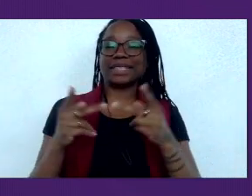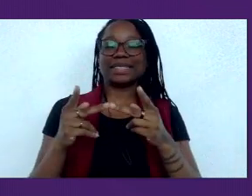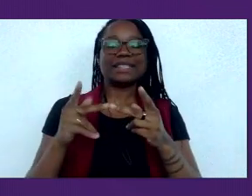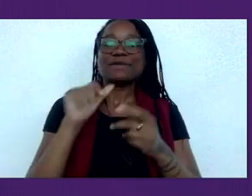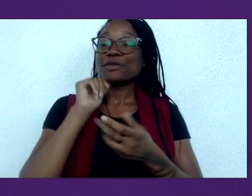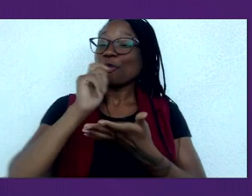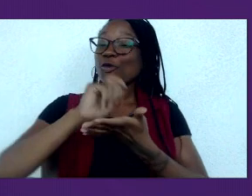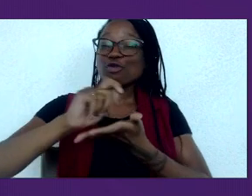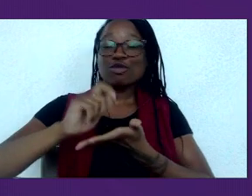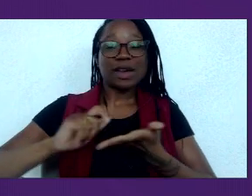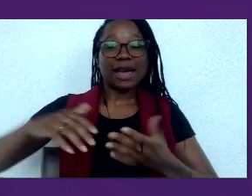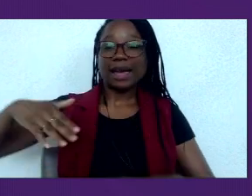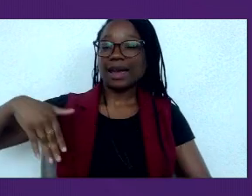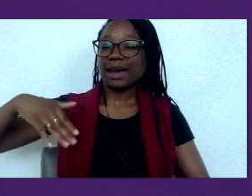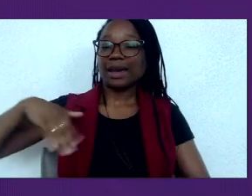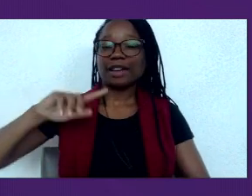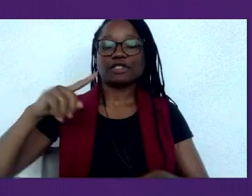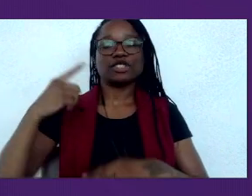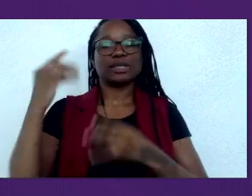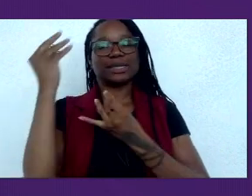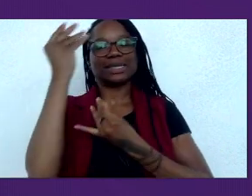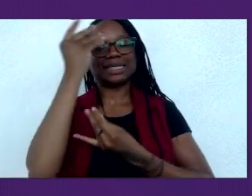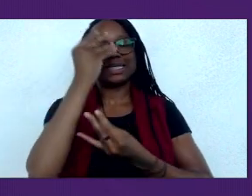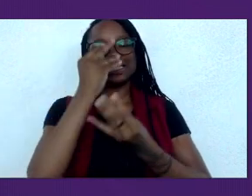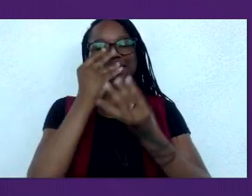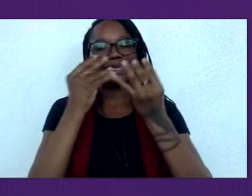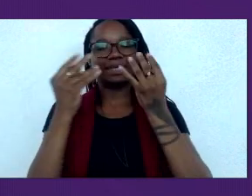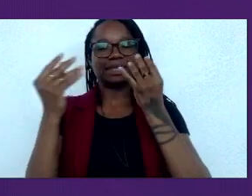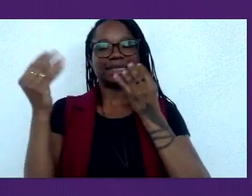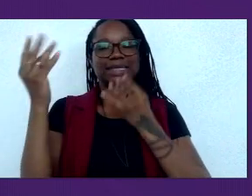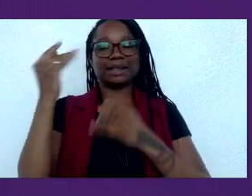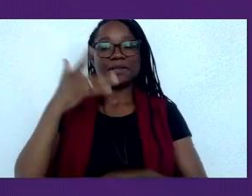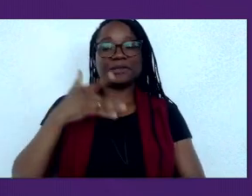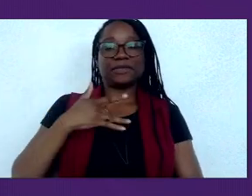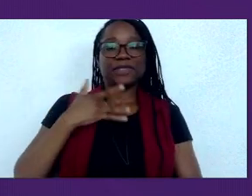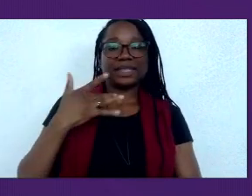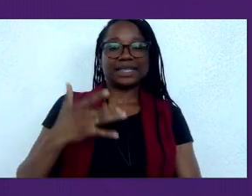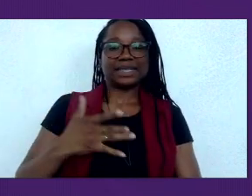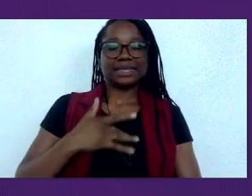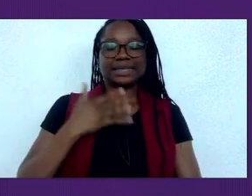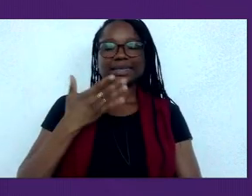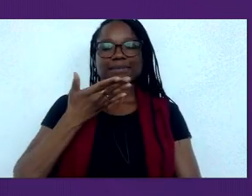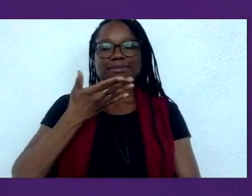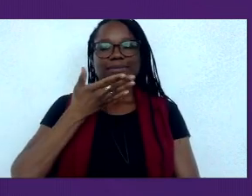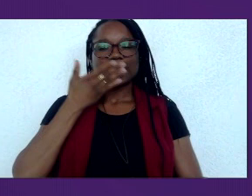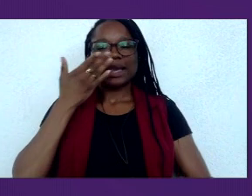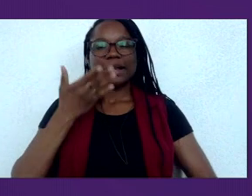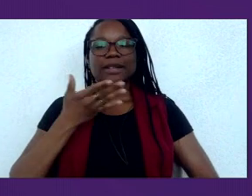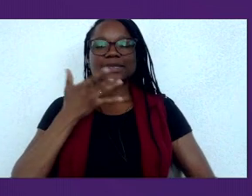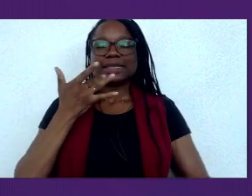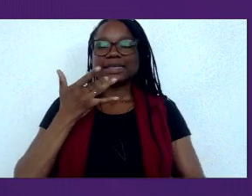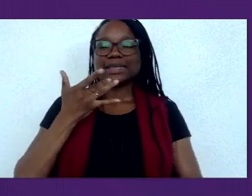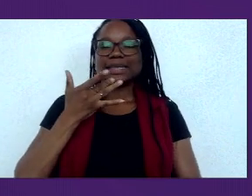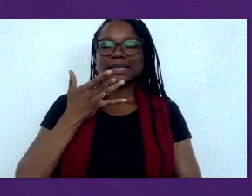and think. Just think of these feelings and sensations and smells and tastes and sounds.